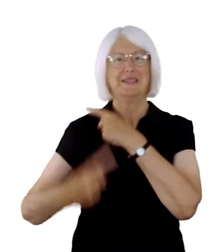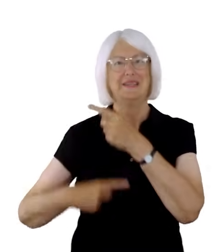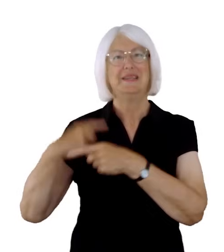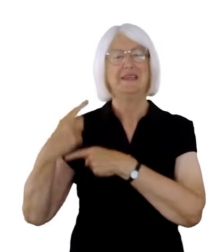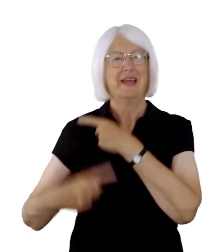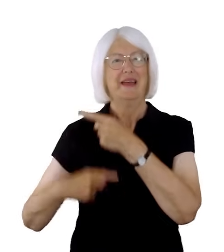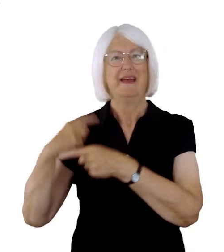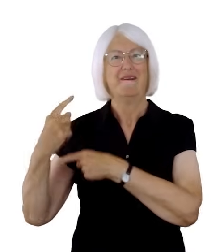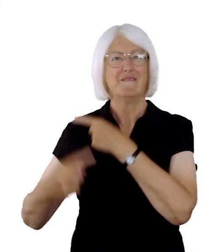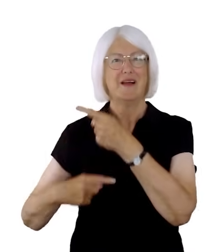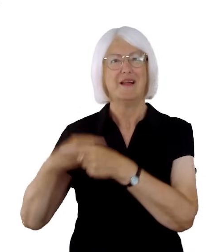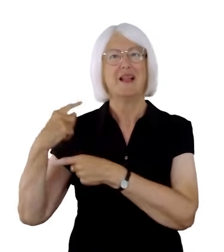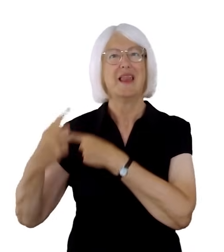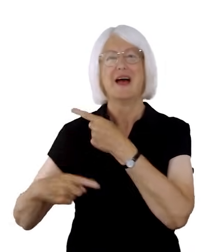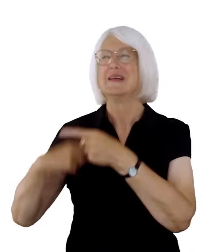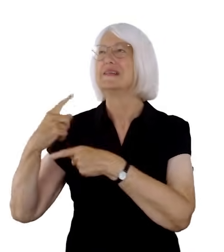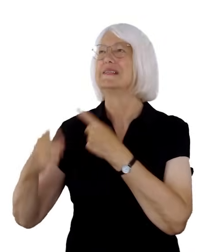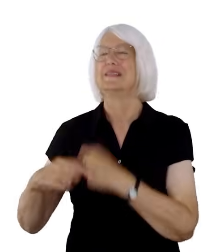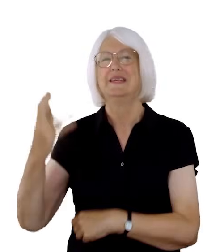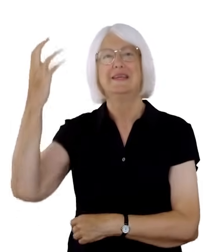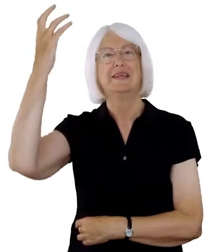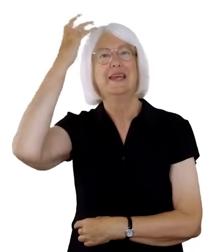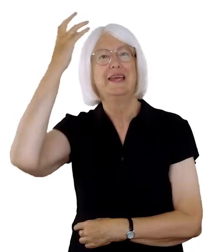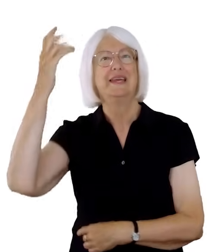Praise the everlasting King